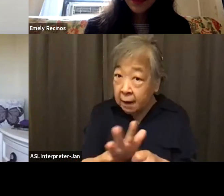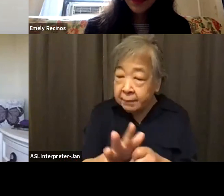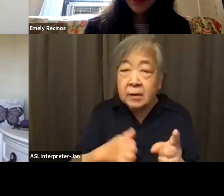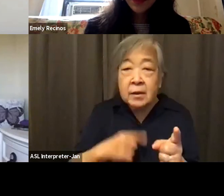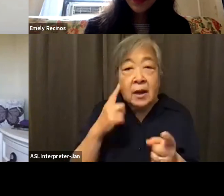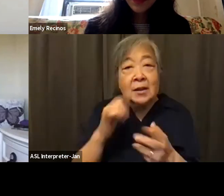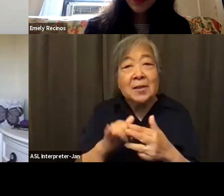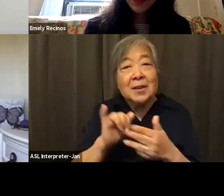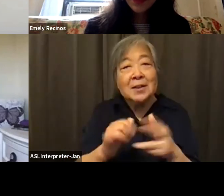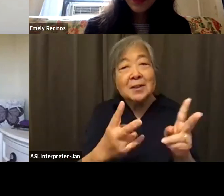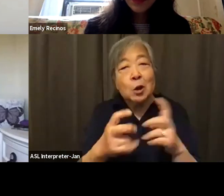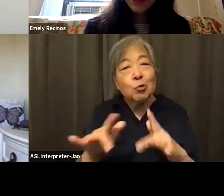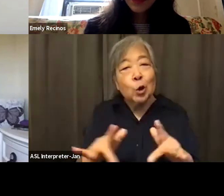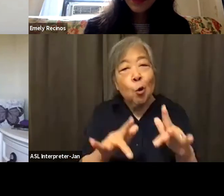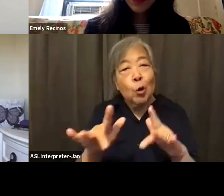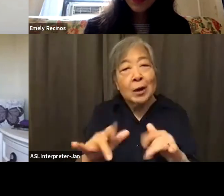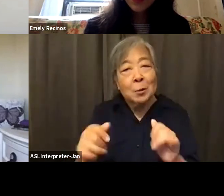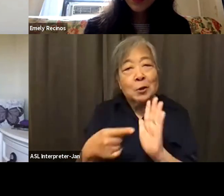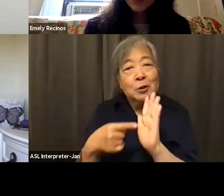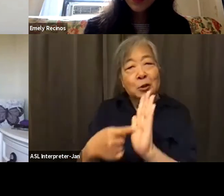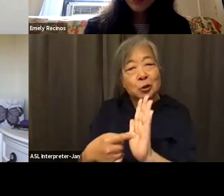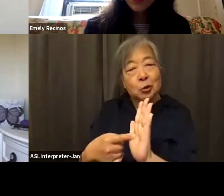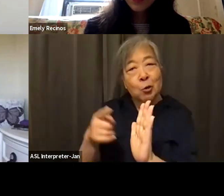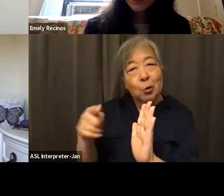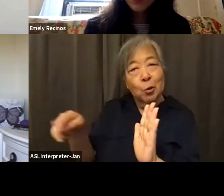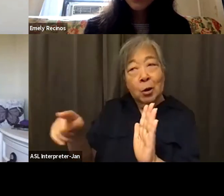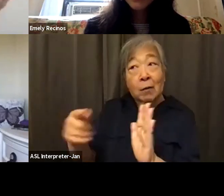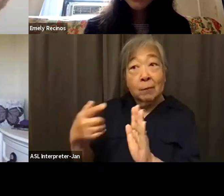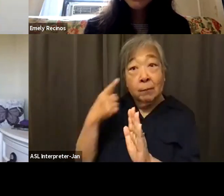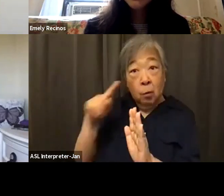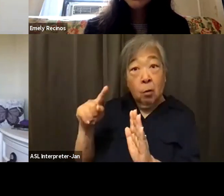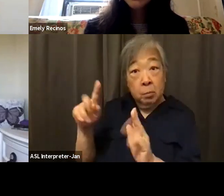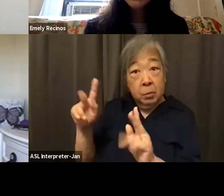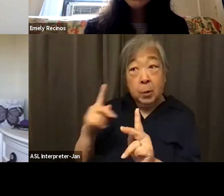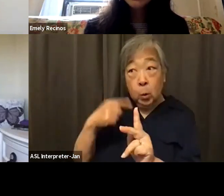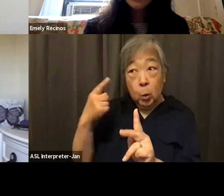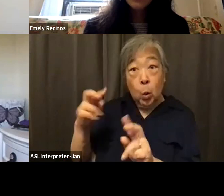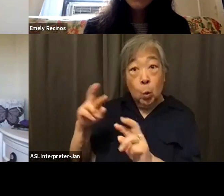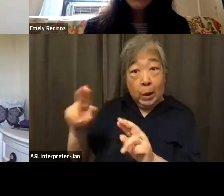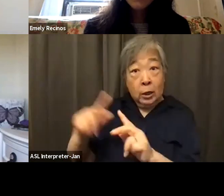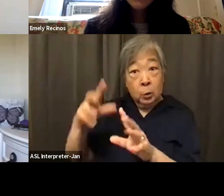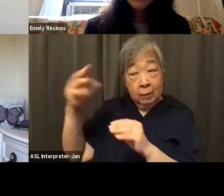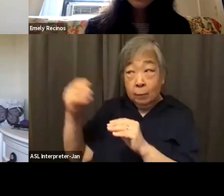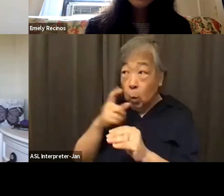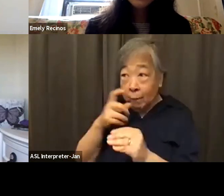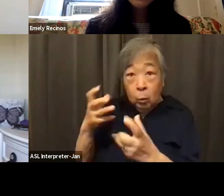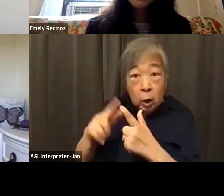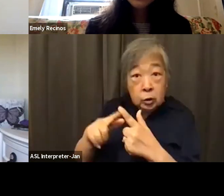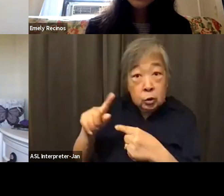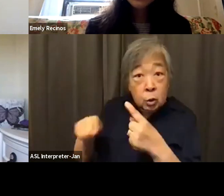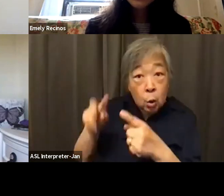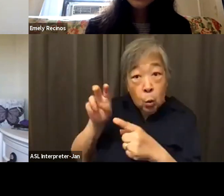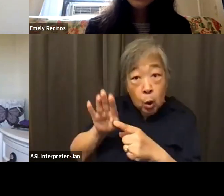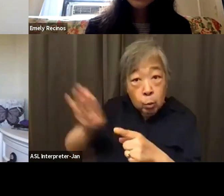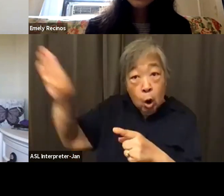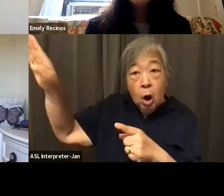as part of pre departure orientation for anyone who wants to go abroad just to start thinking